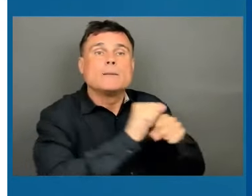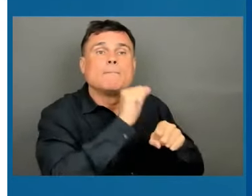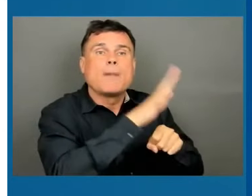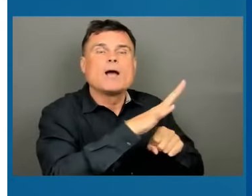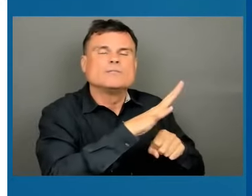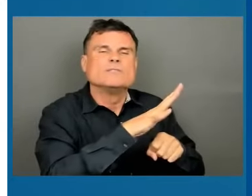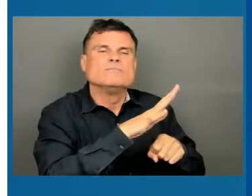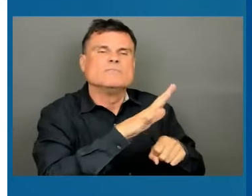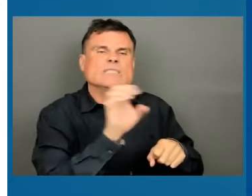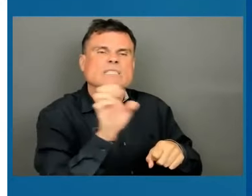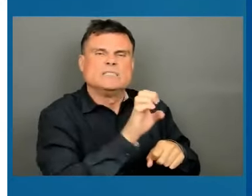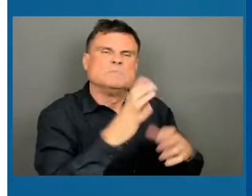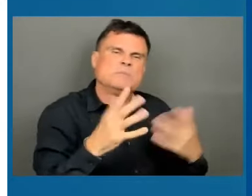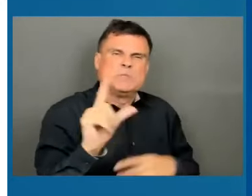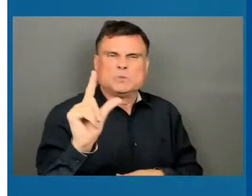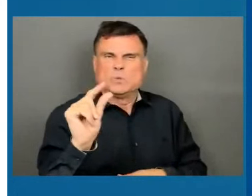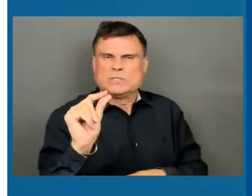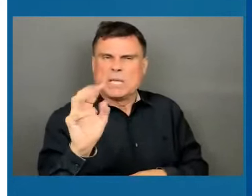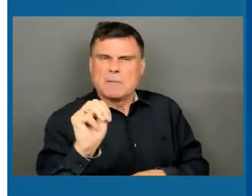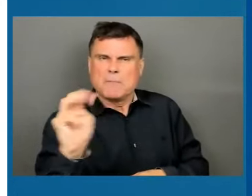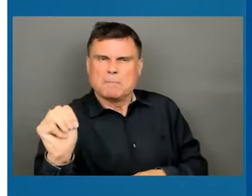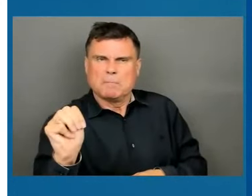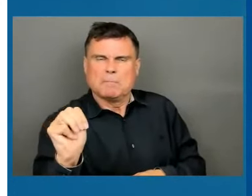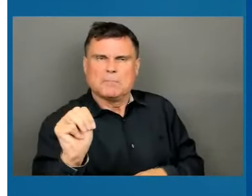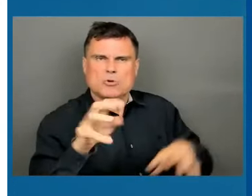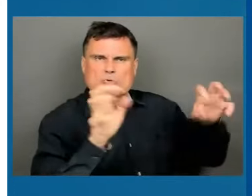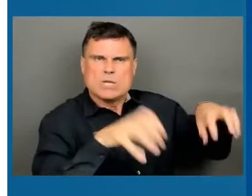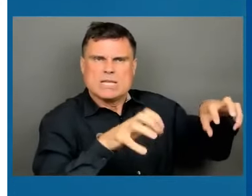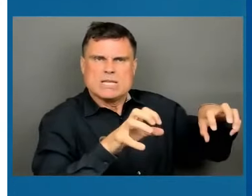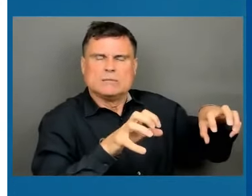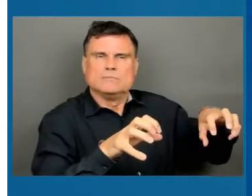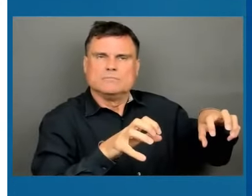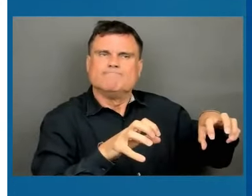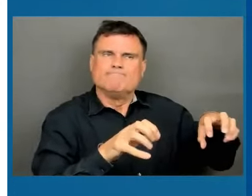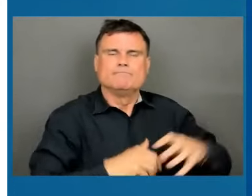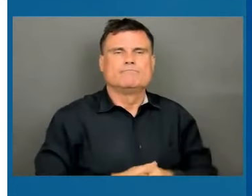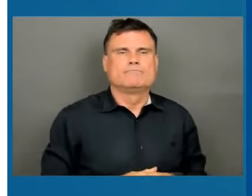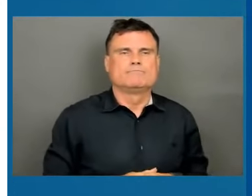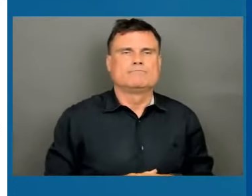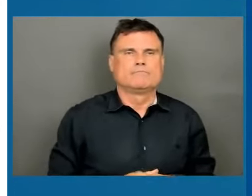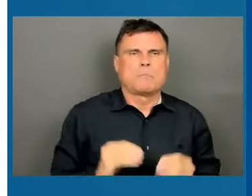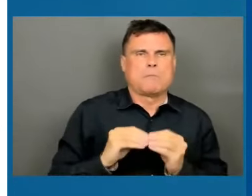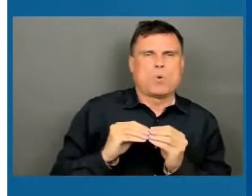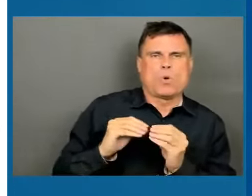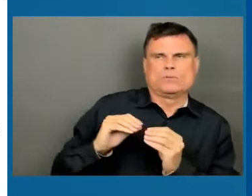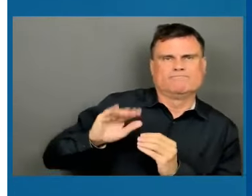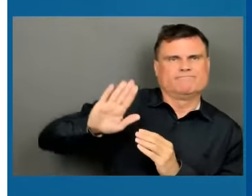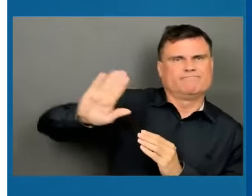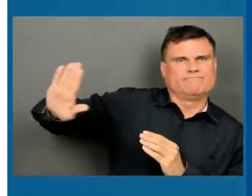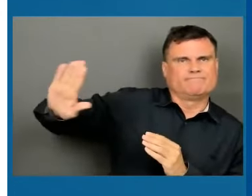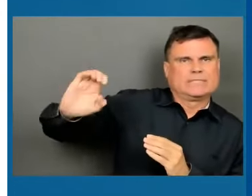that we're extra looking at for our partnership there with the